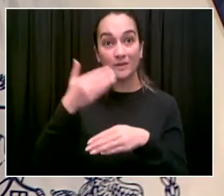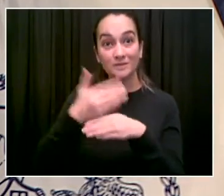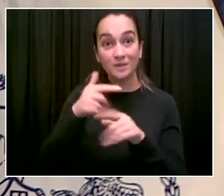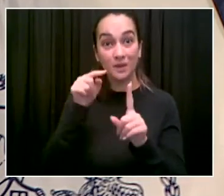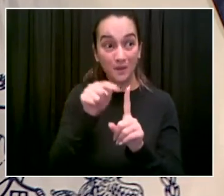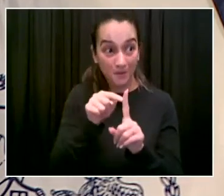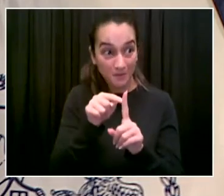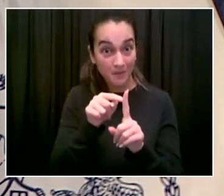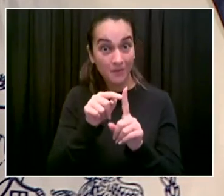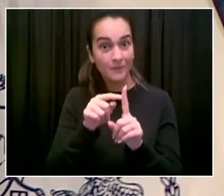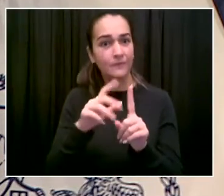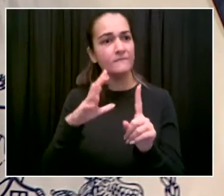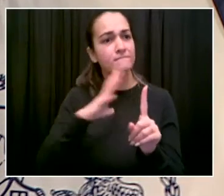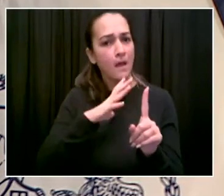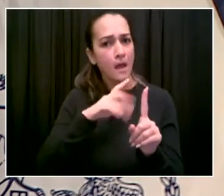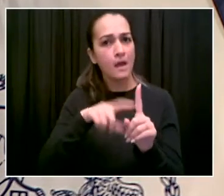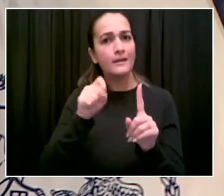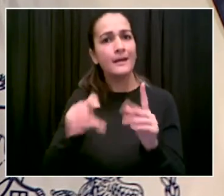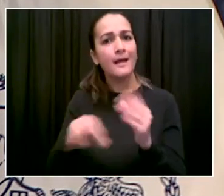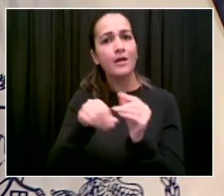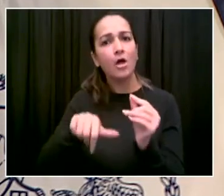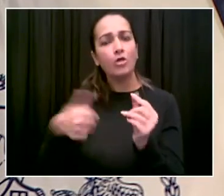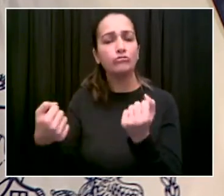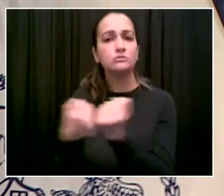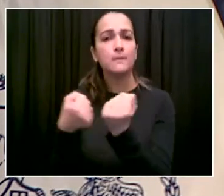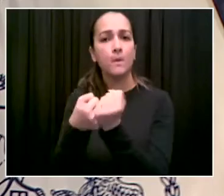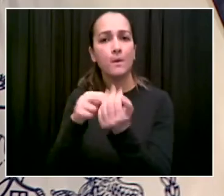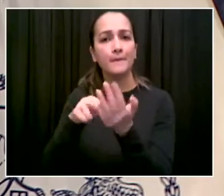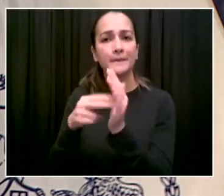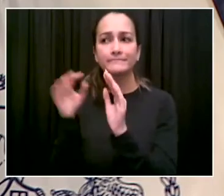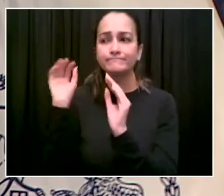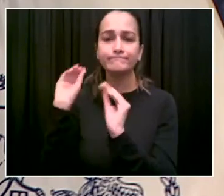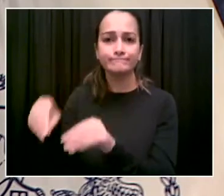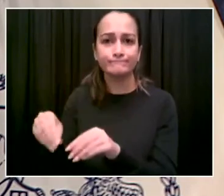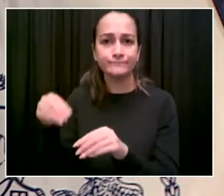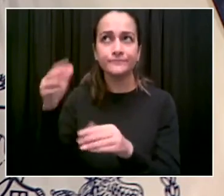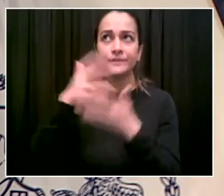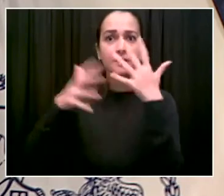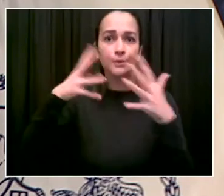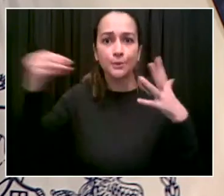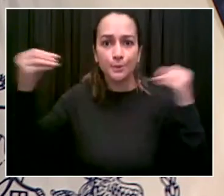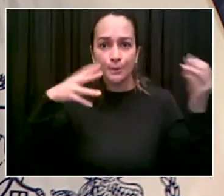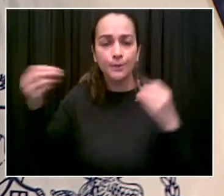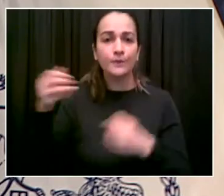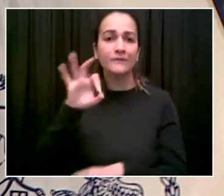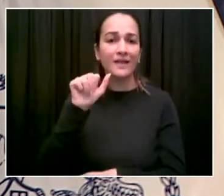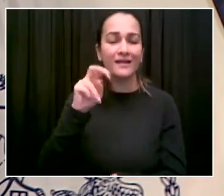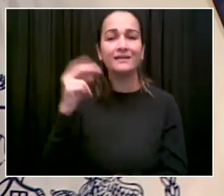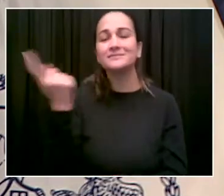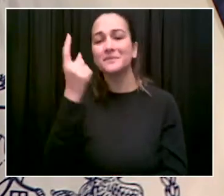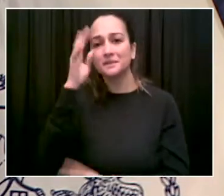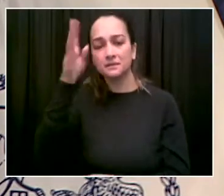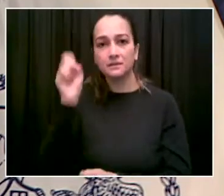TOOL AT ONCE, WE DO. SOA, GAIN, I ALWAYS APPRECIATE QUESTIONS AND I HITN K